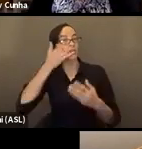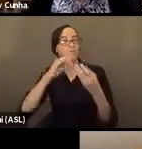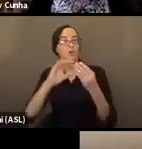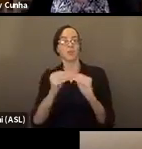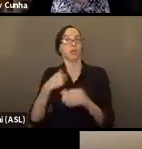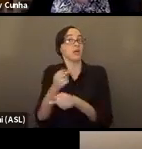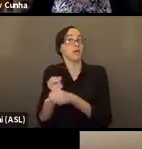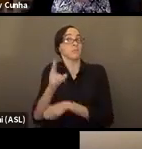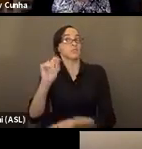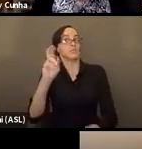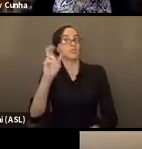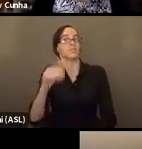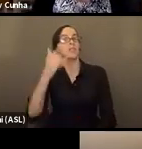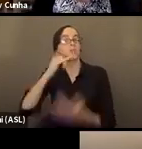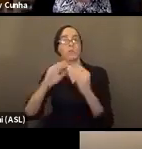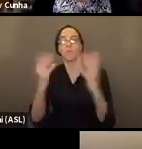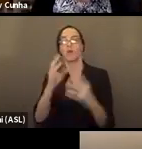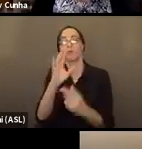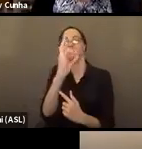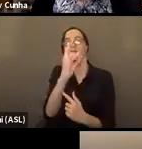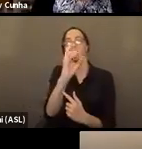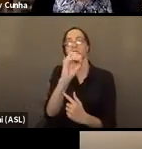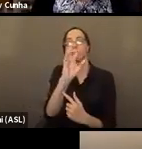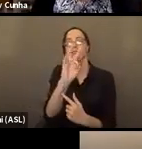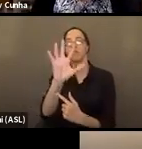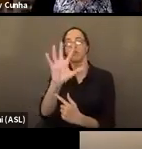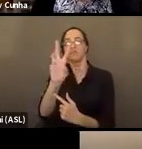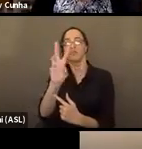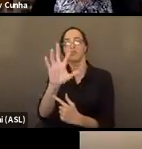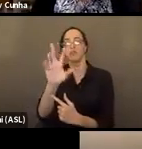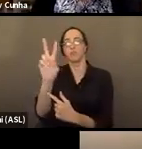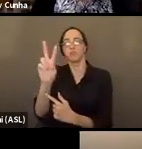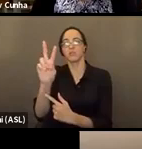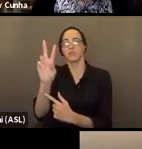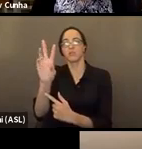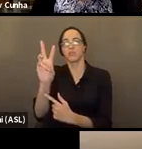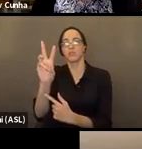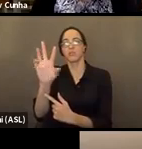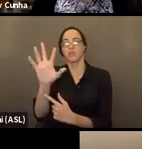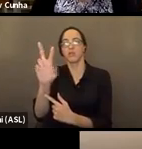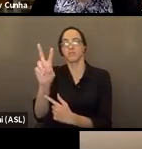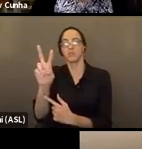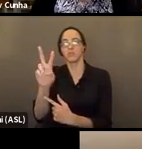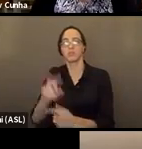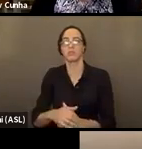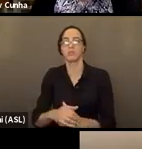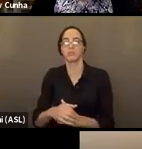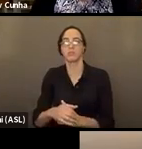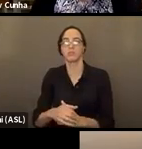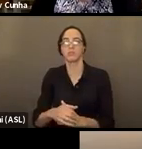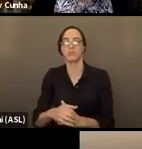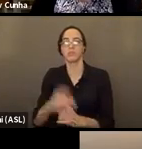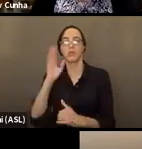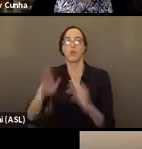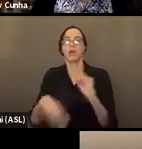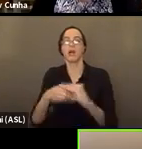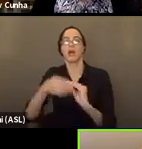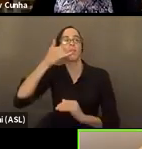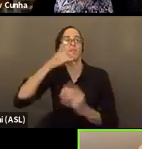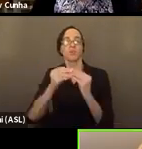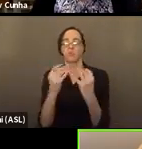that is 707-565-2652 and i will add that right now that's great and that is the mental health